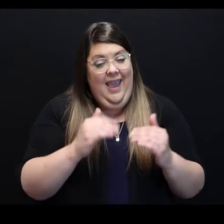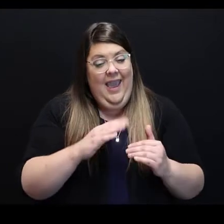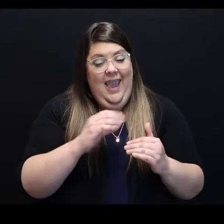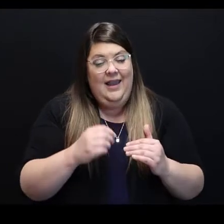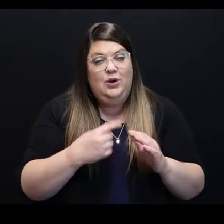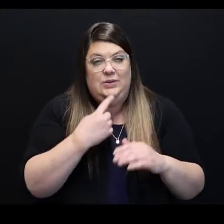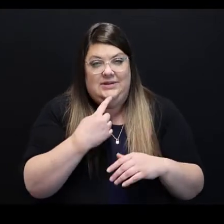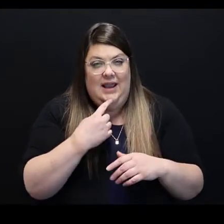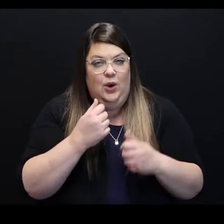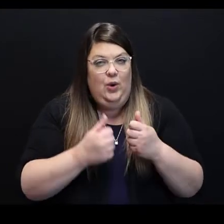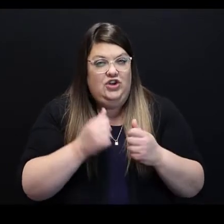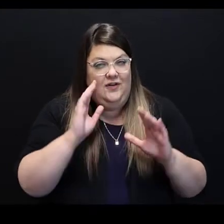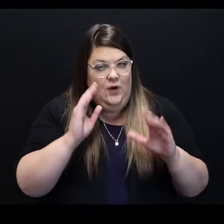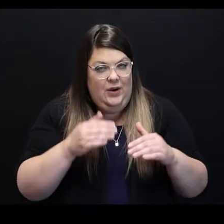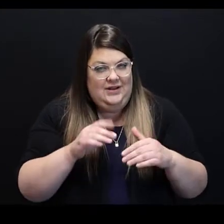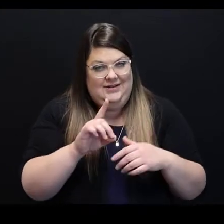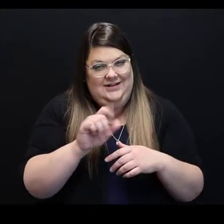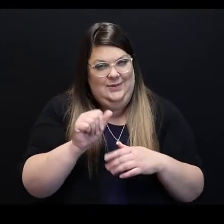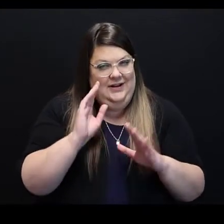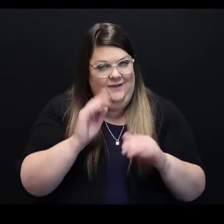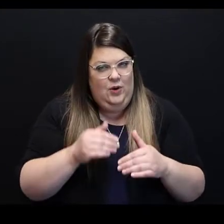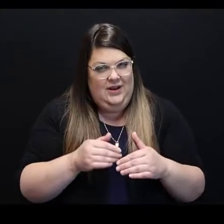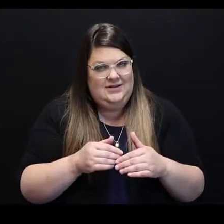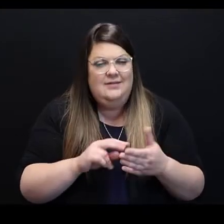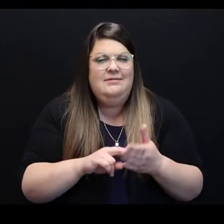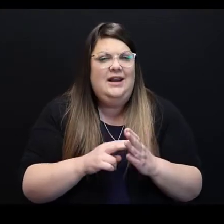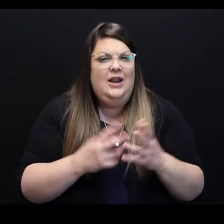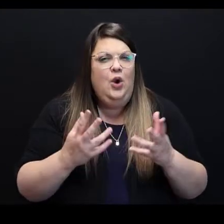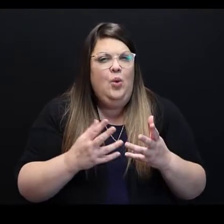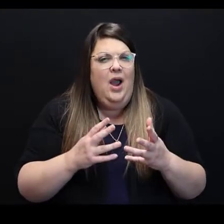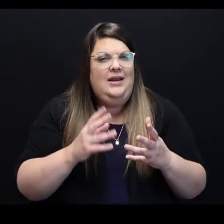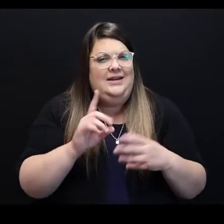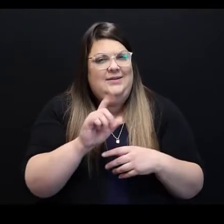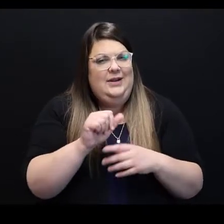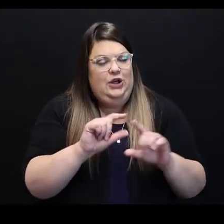words, which disability groups the resource provides information about or services for.